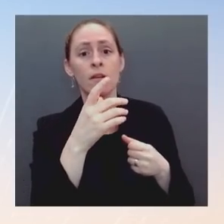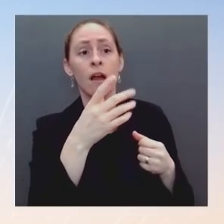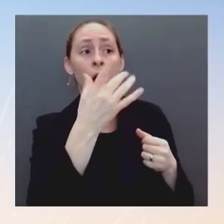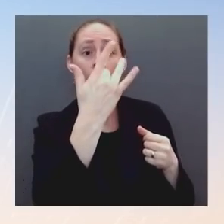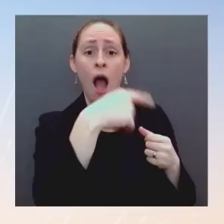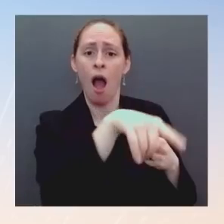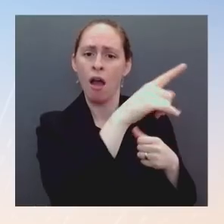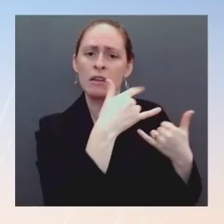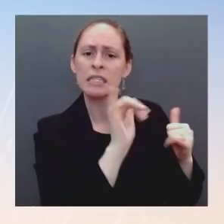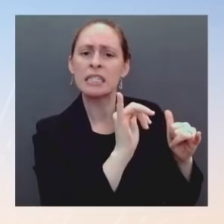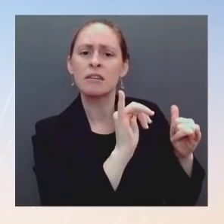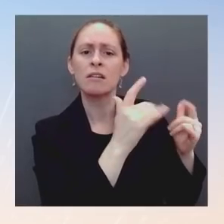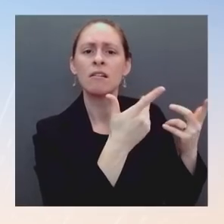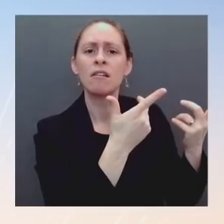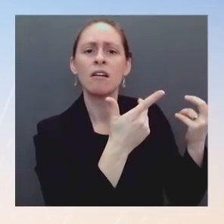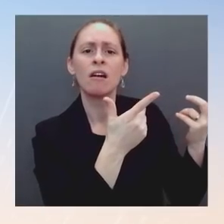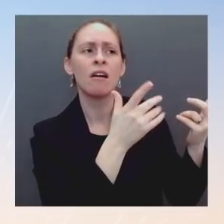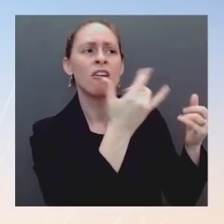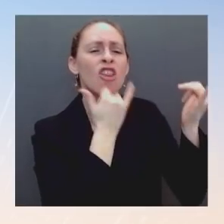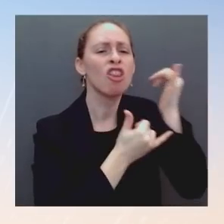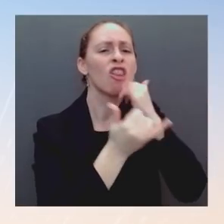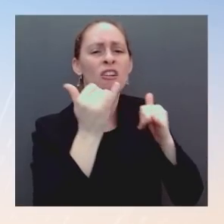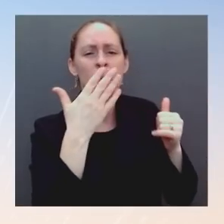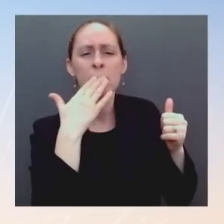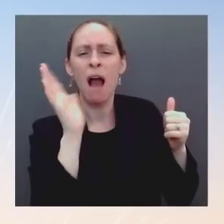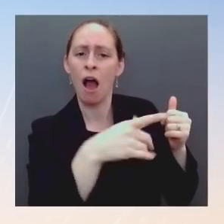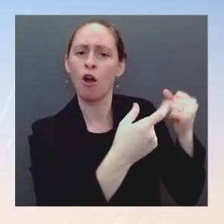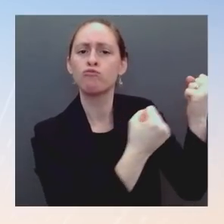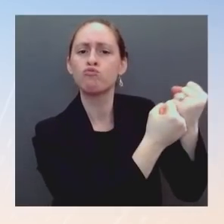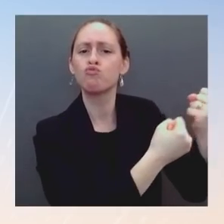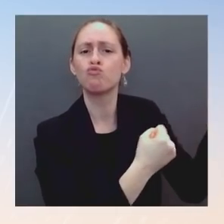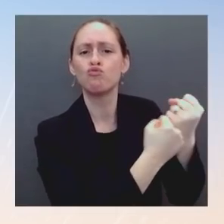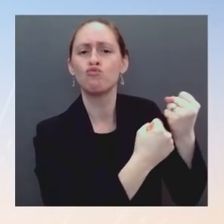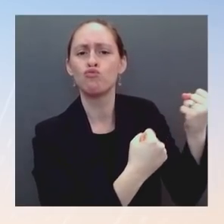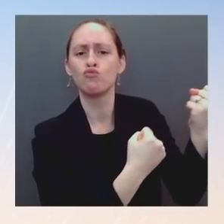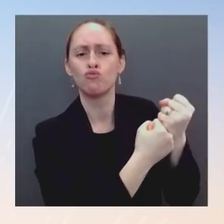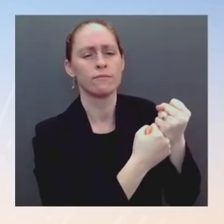because of their deep and financial ties with the West, meaning they would be hurt by sanctions